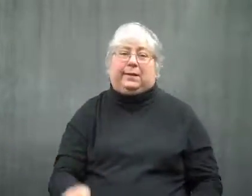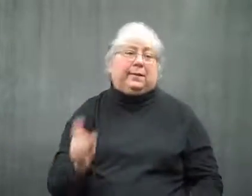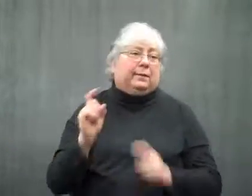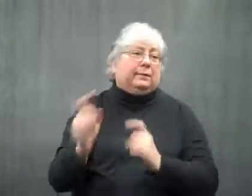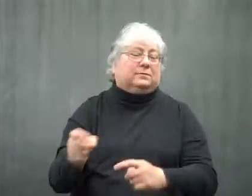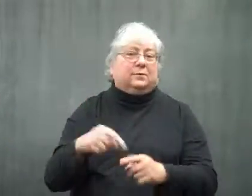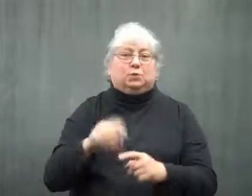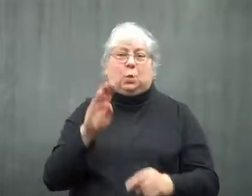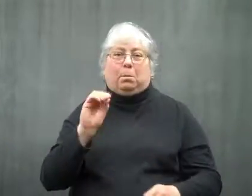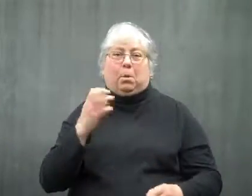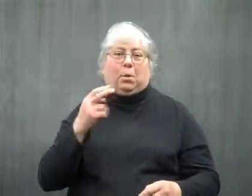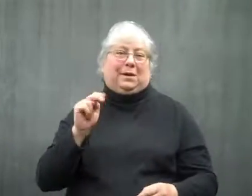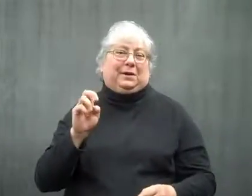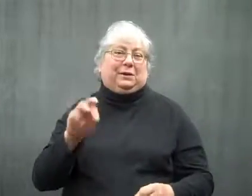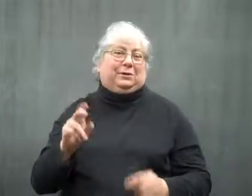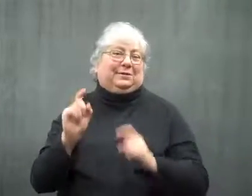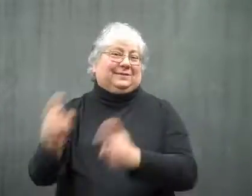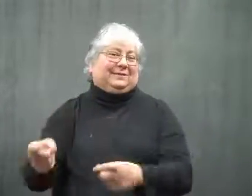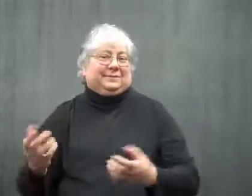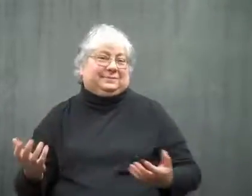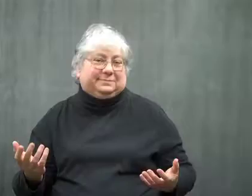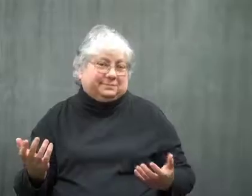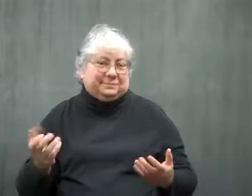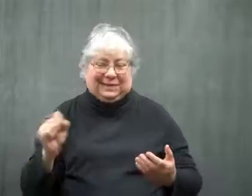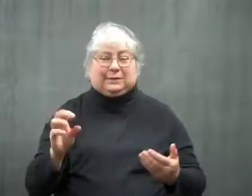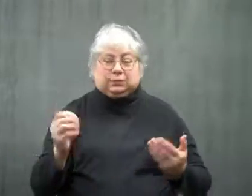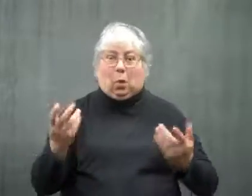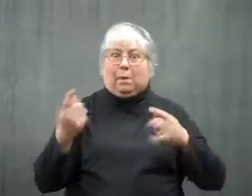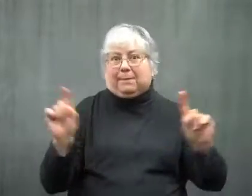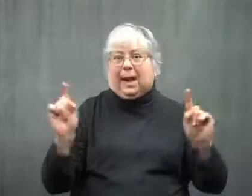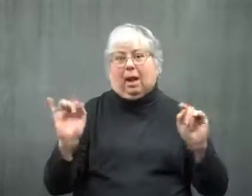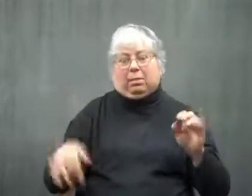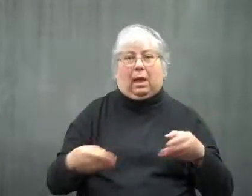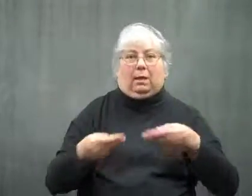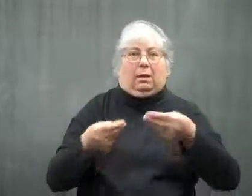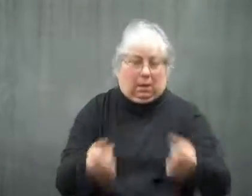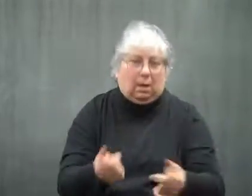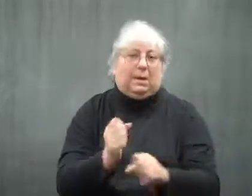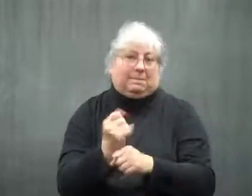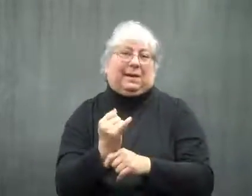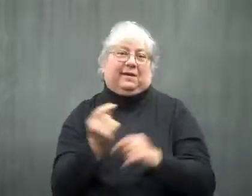They just gave it to Boehner. That helped smooth the way for an agreement.